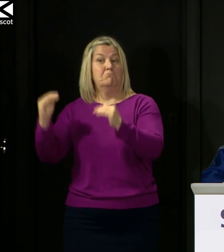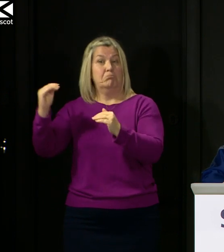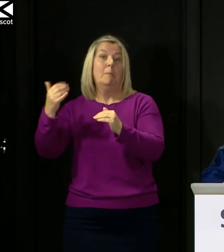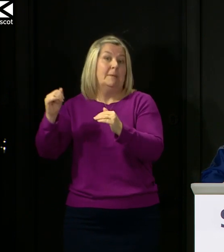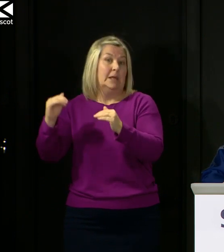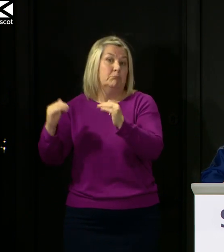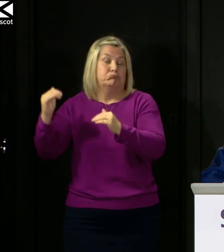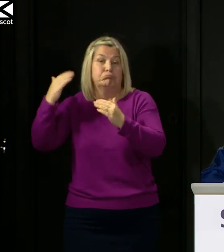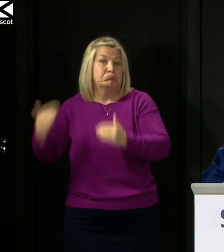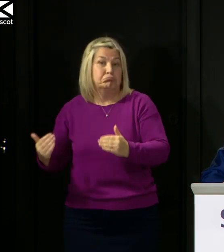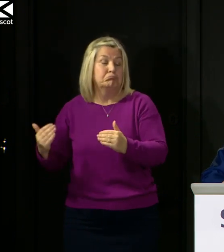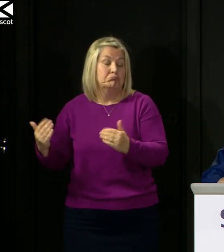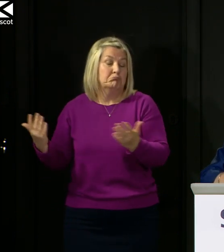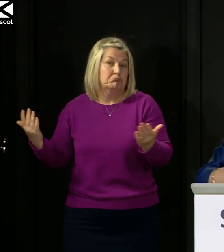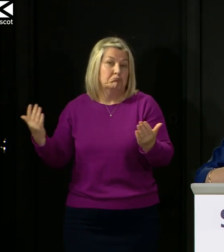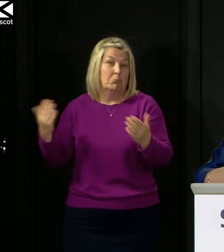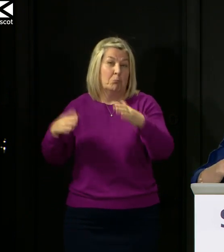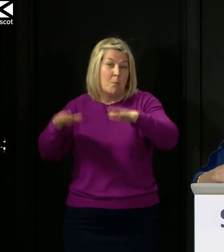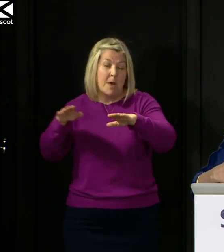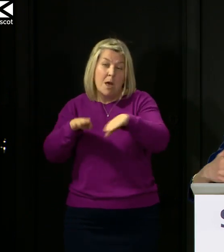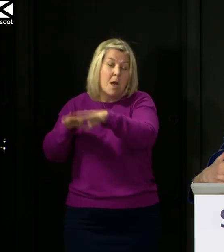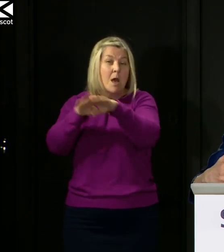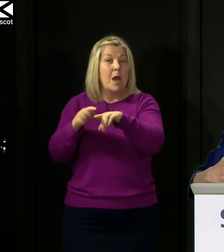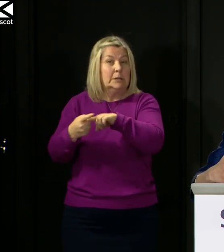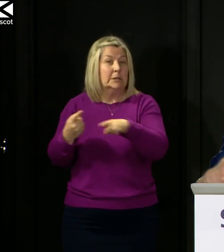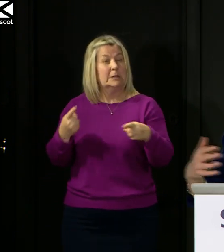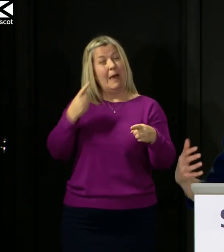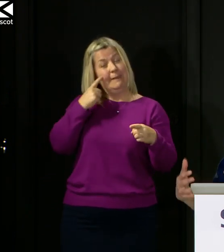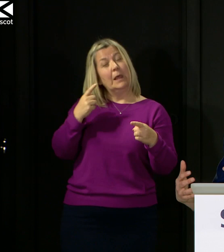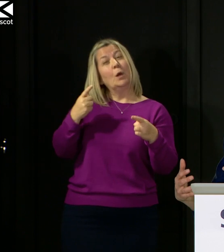terms of a comparison with England. And that would suggest that we are slightly behind